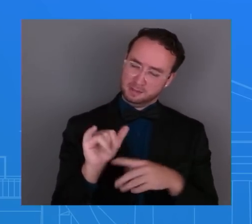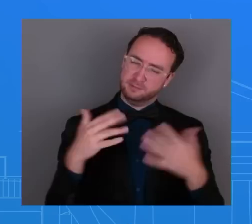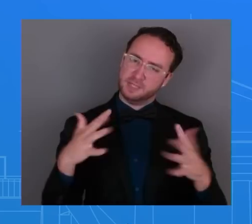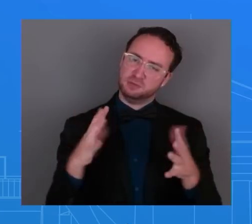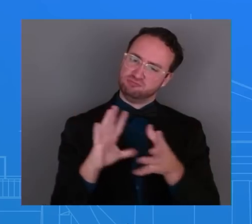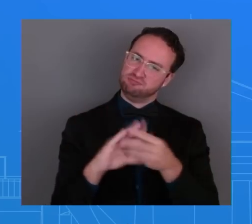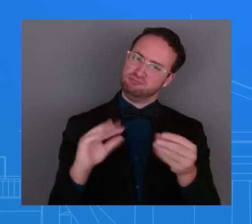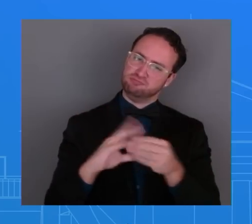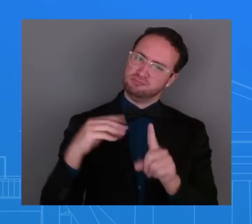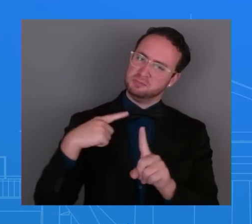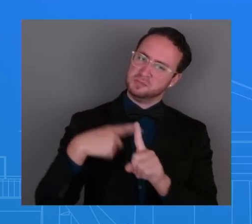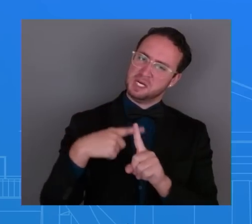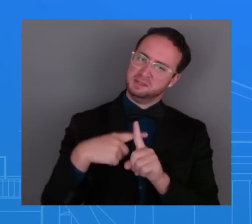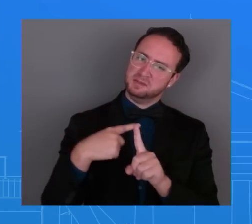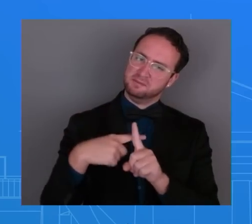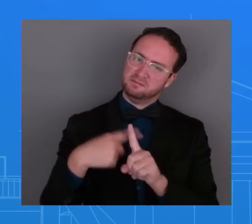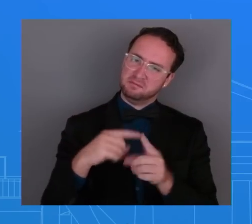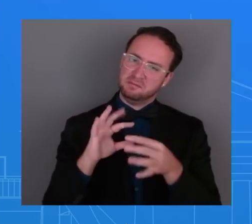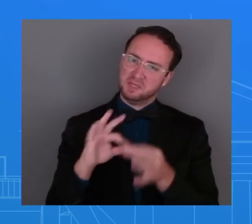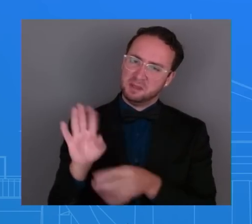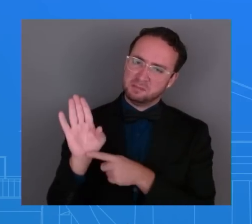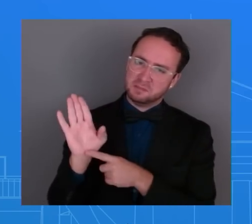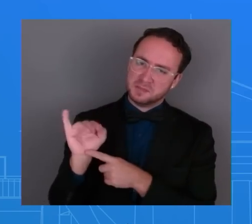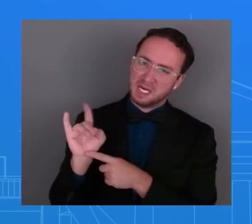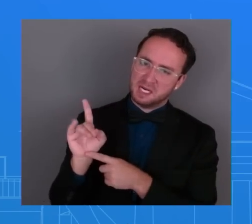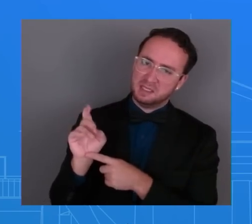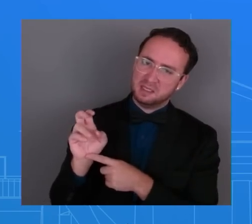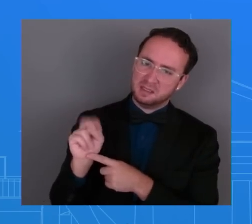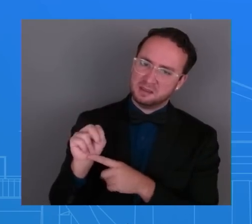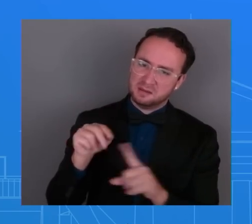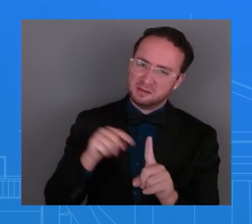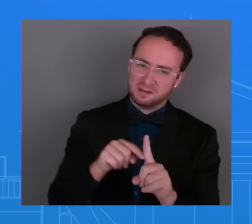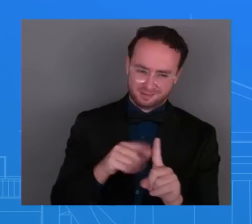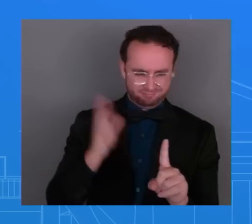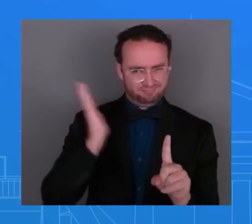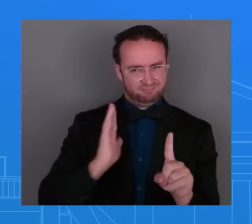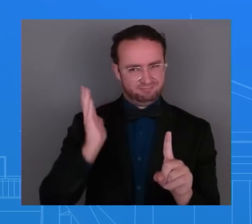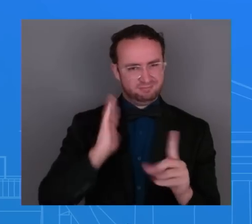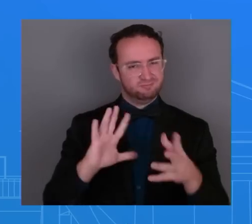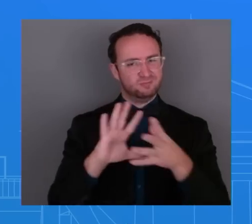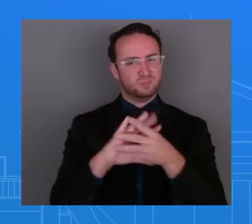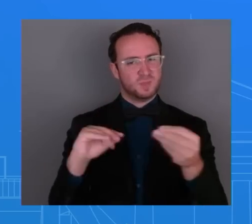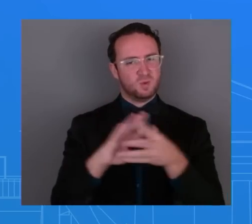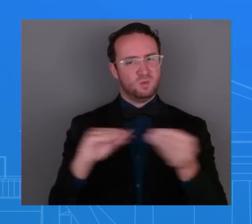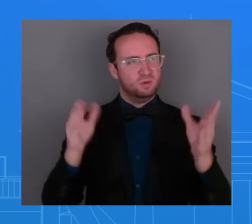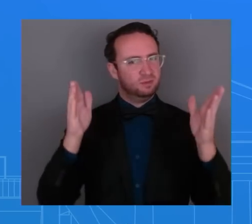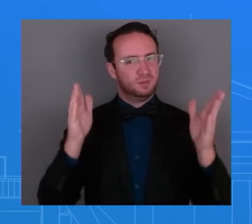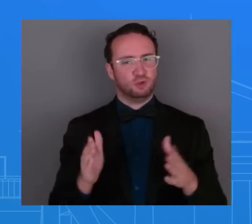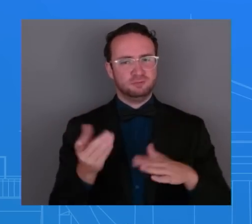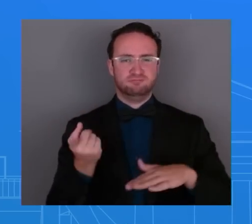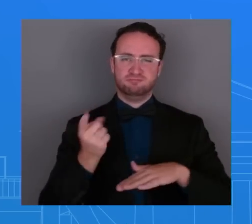The Press: So, no hard feelings? Ms. Jean-Pierre: He respects his good friend Speaker Pelosi. The Press: I asked if there were any hard feelings. Ms. Jean-Pierre: No hard feelings.